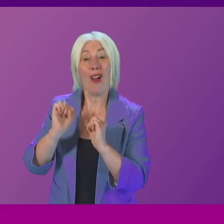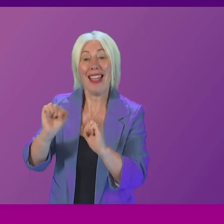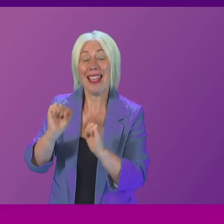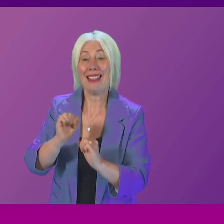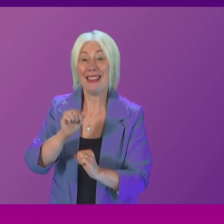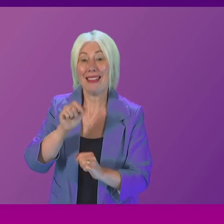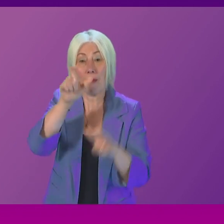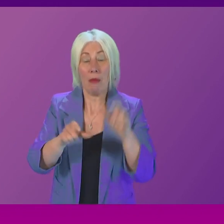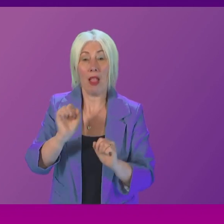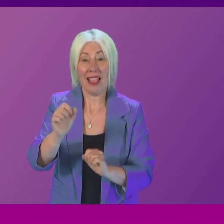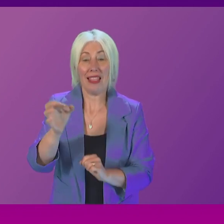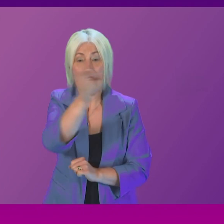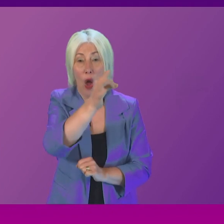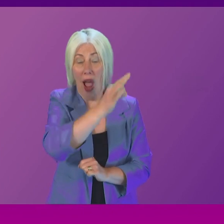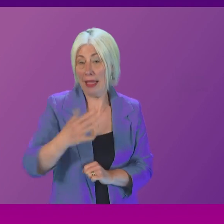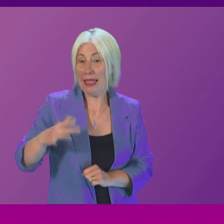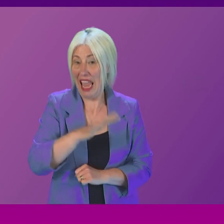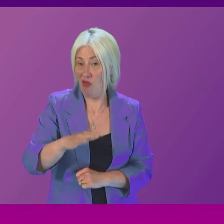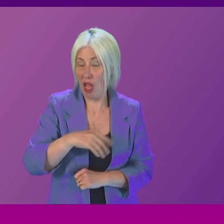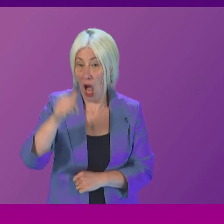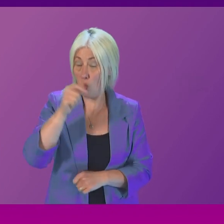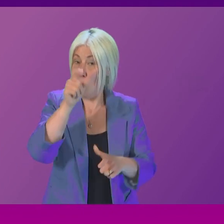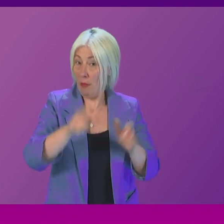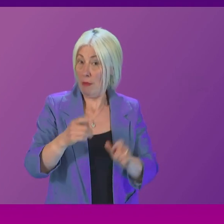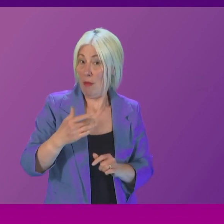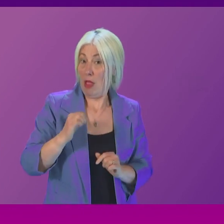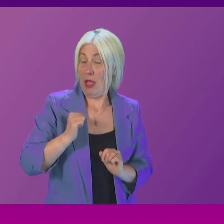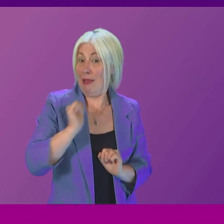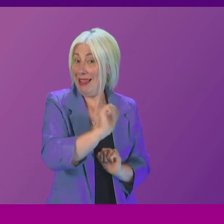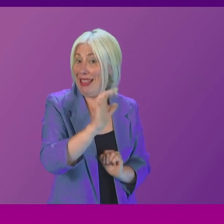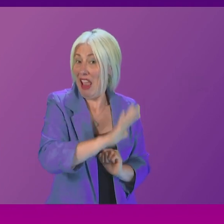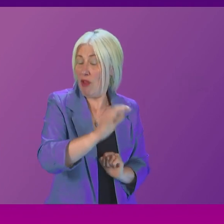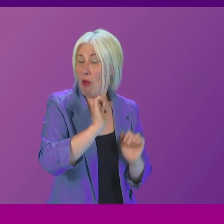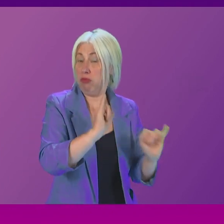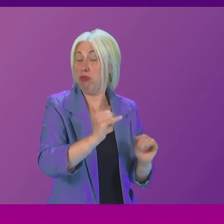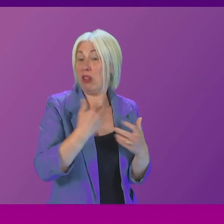know that many members will have an interest in this issue, too.